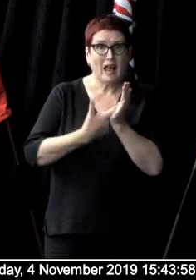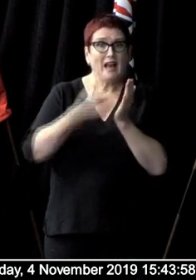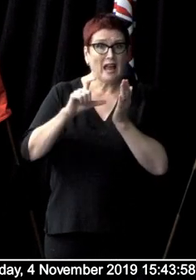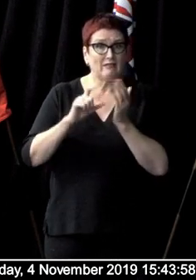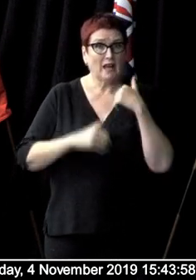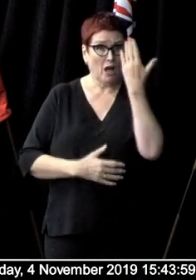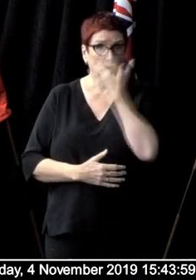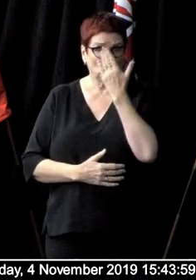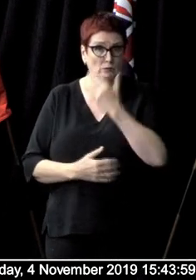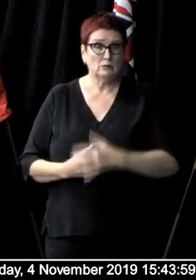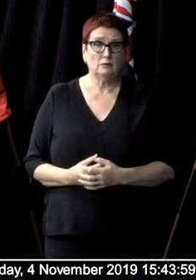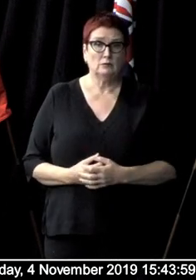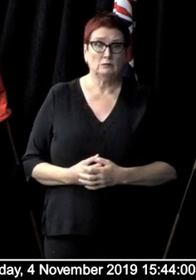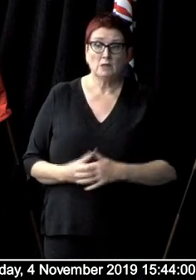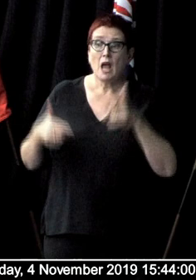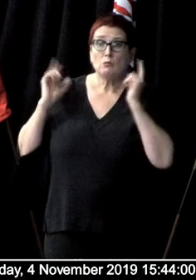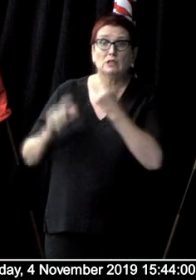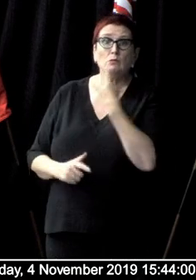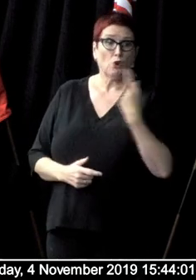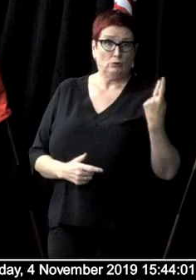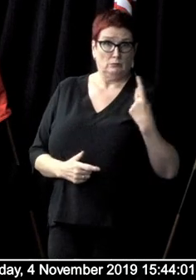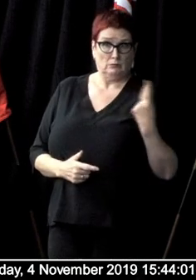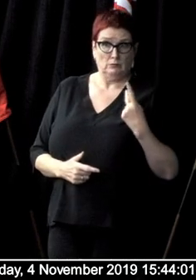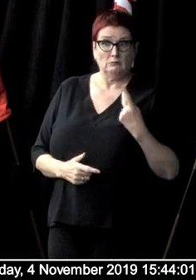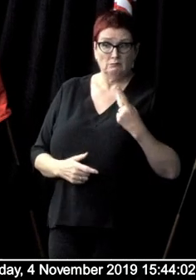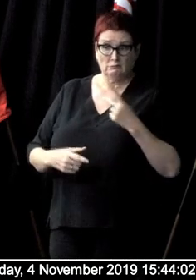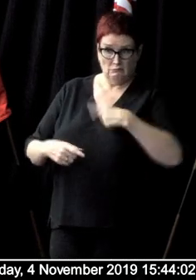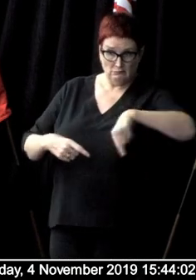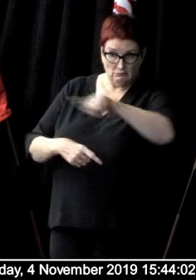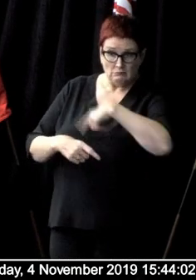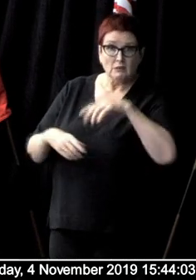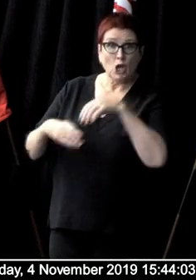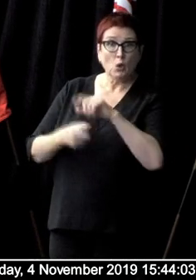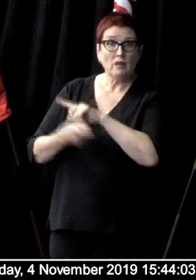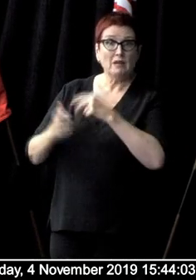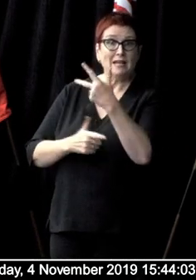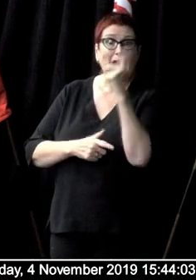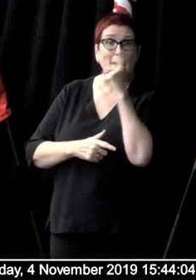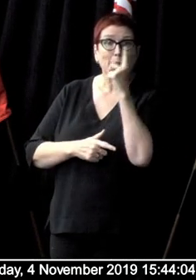We were told at a meeting of eight people that he would just suspend our son for